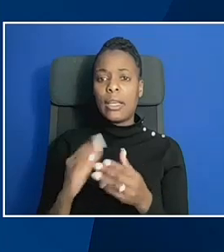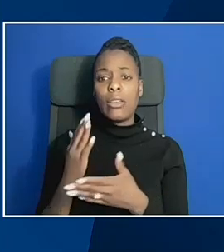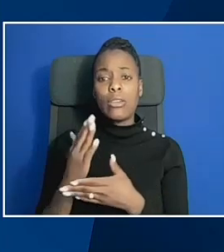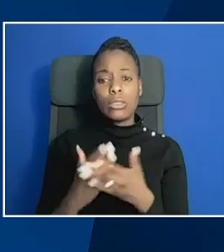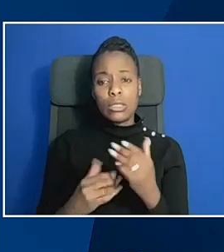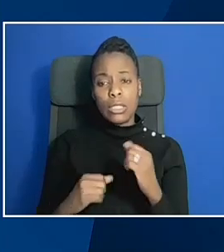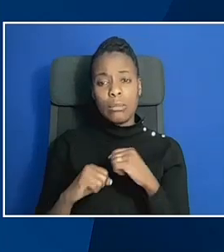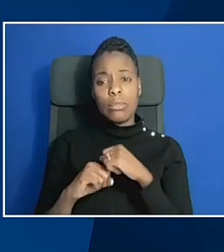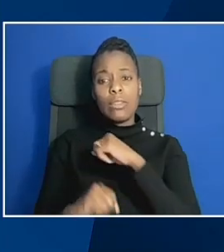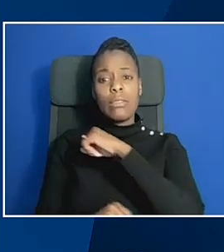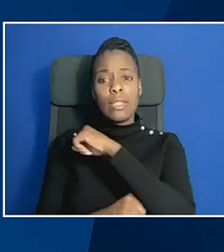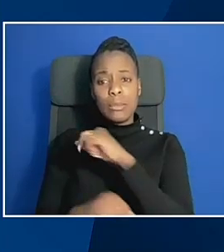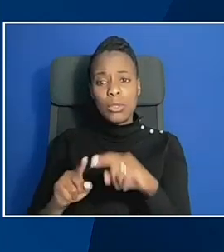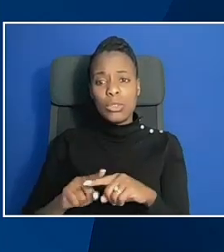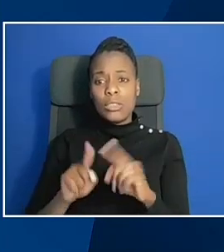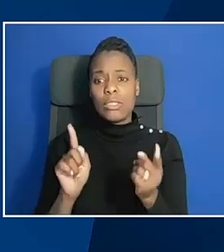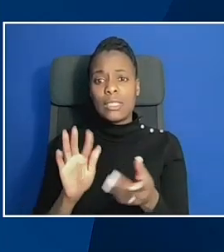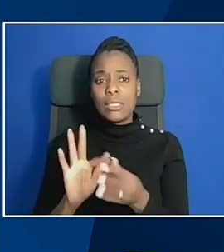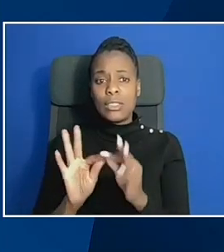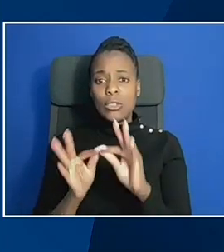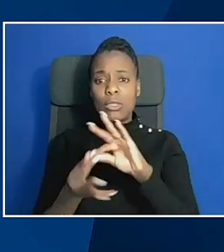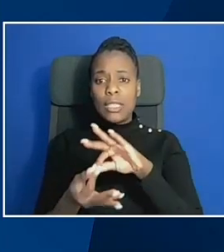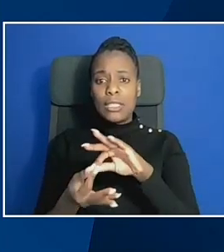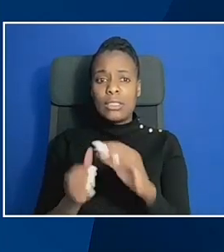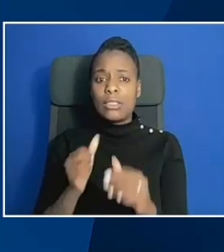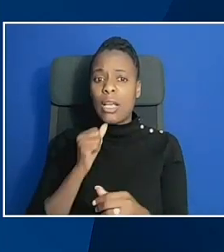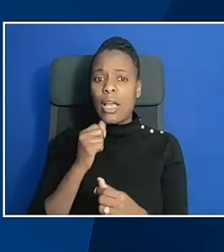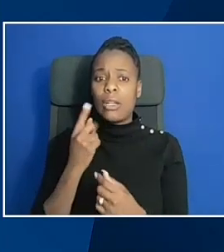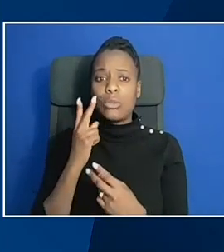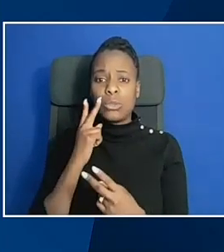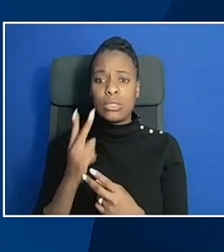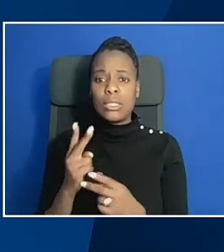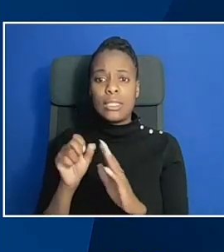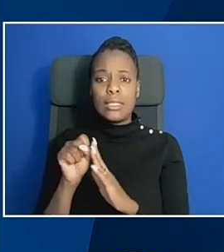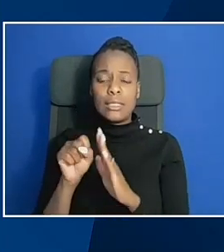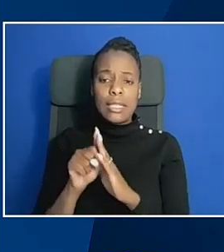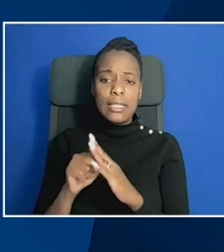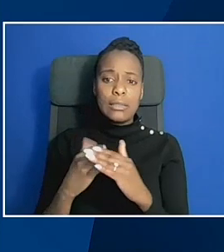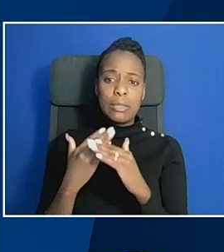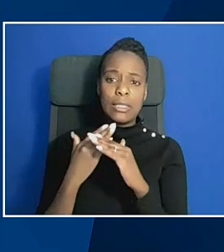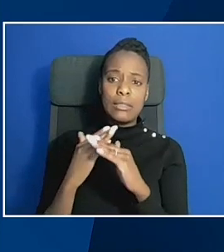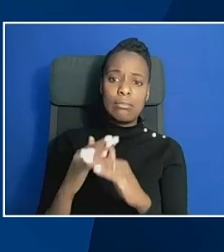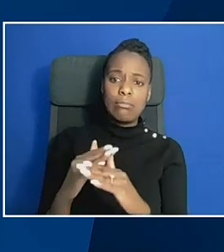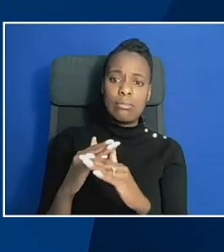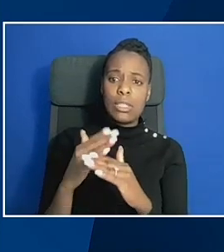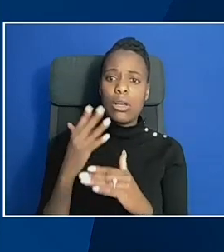interpretations there. I do not see the states as being impeded because they have voluntarily entered into